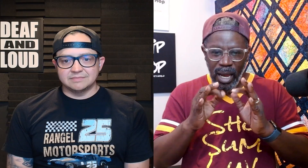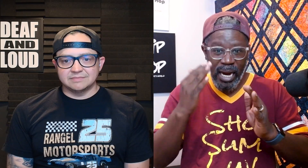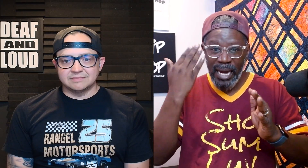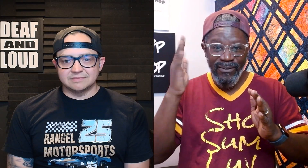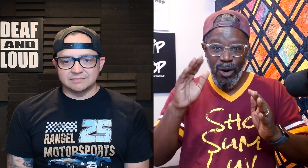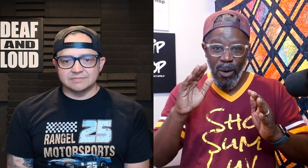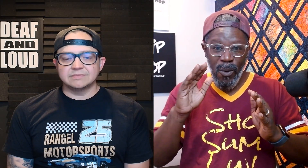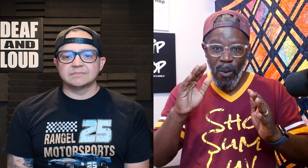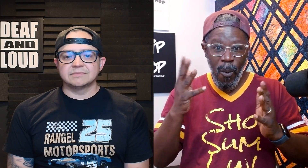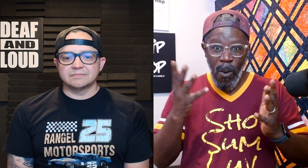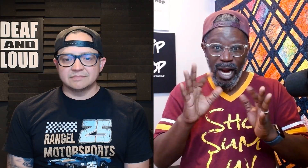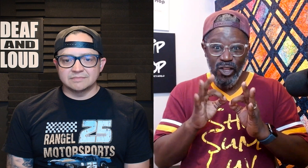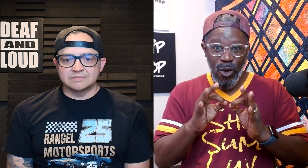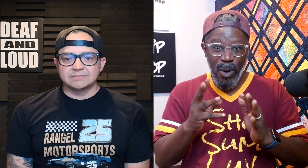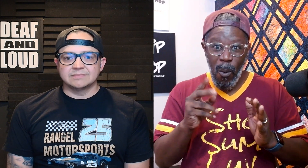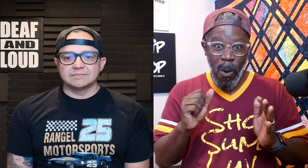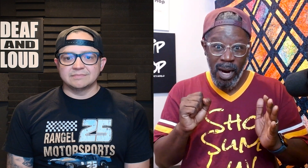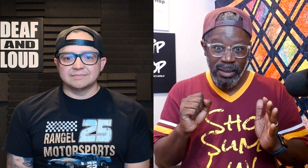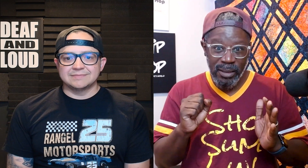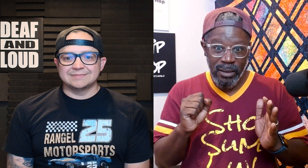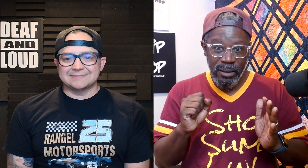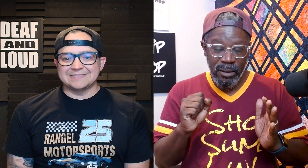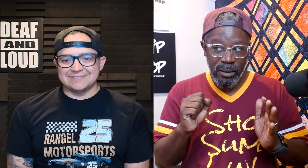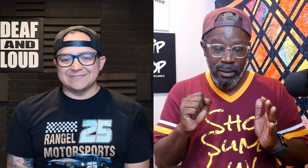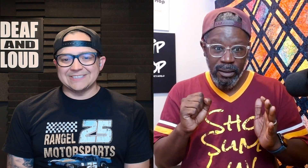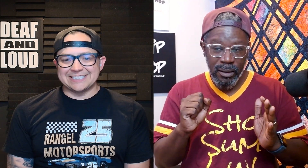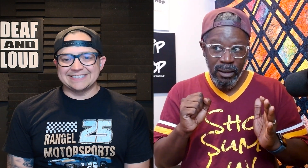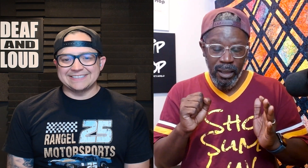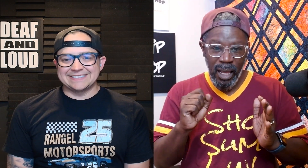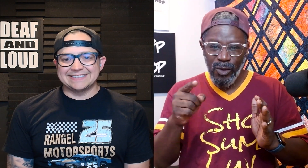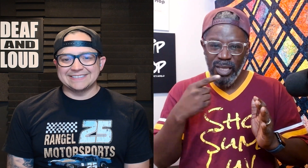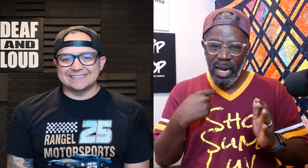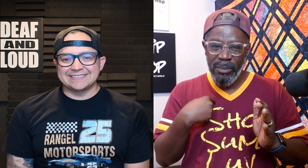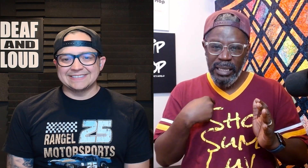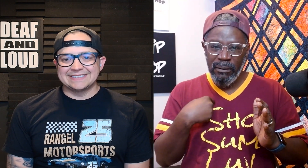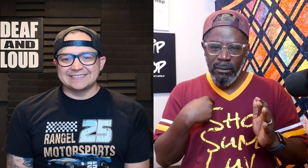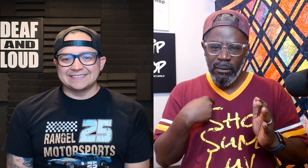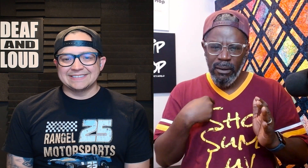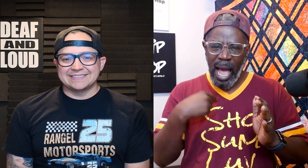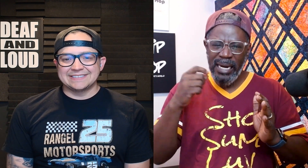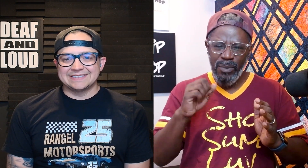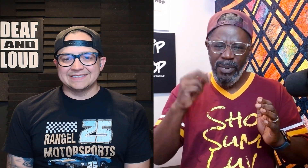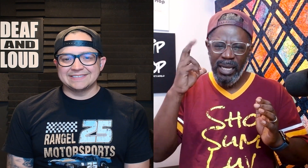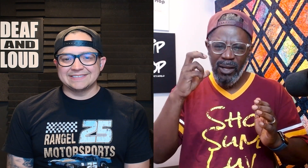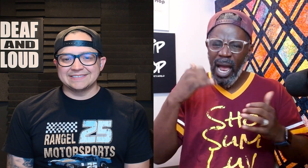and I didn't even know what an interpreter was. And you're telling me I need to be able to hear?